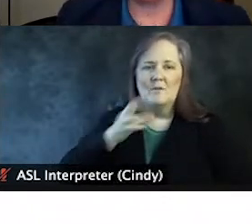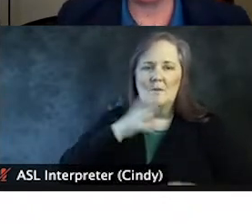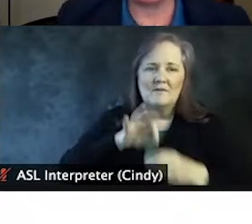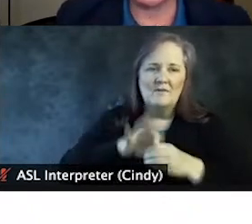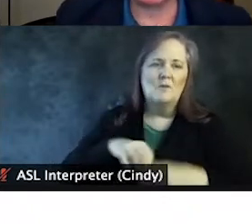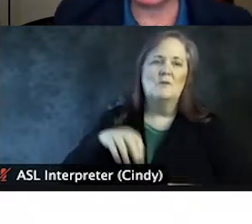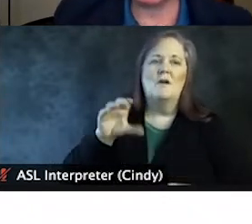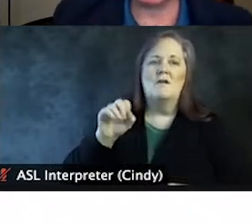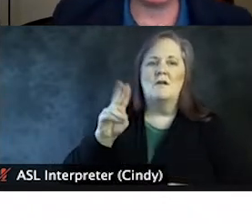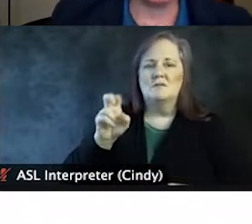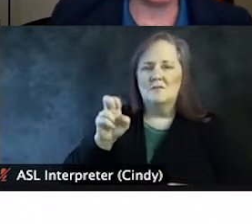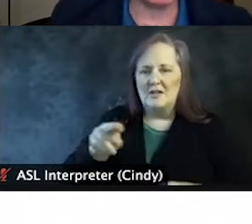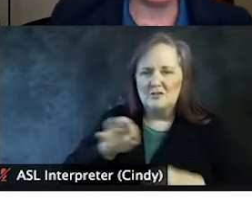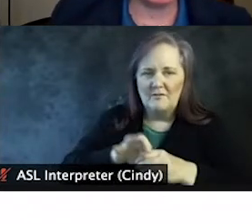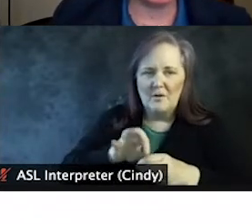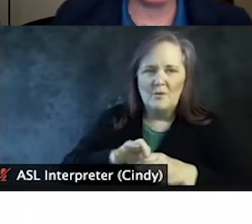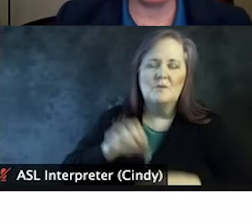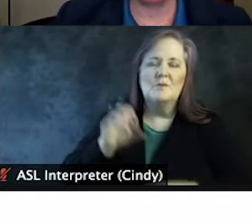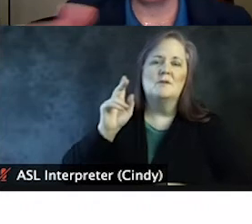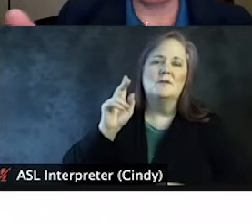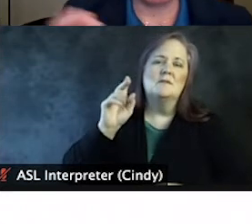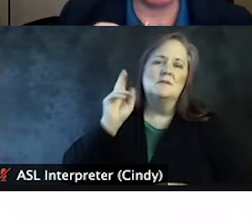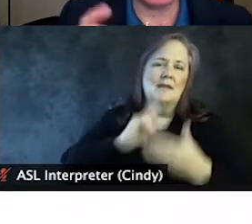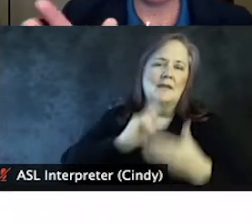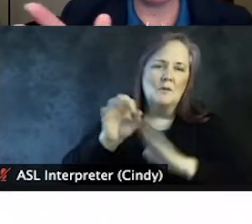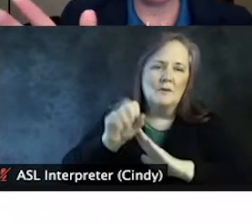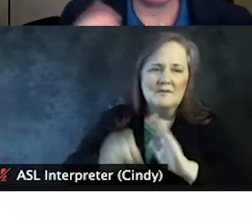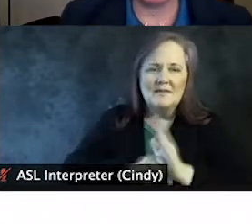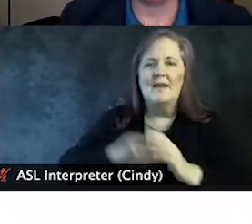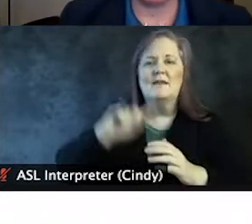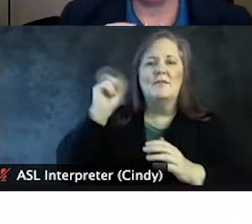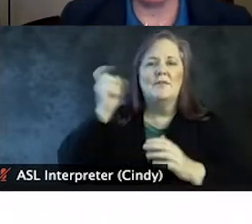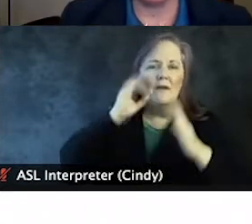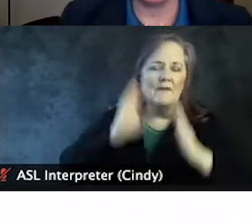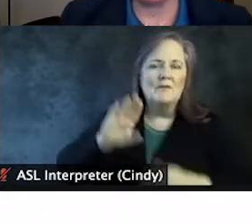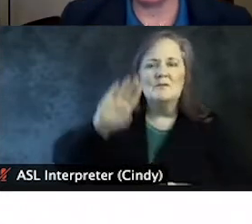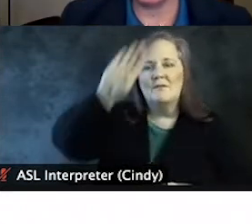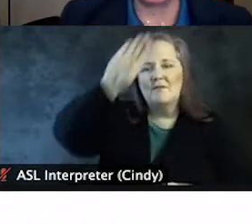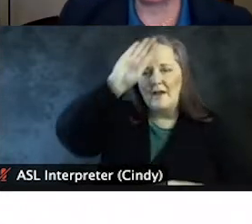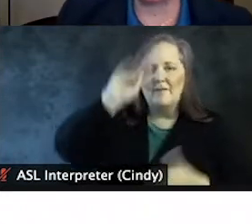and so forth giving a little bit of money for this one. About half a million dollars in favor and nothing against.